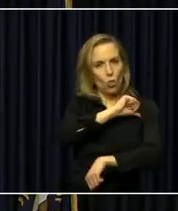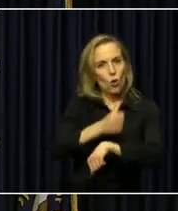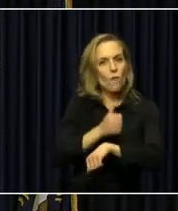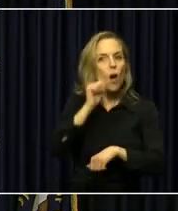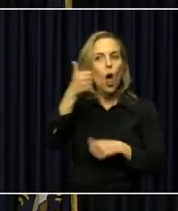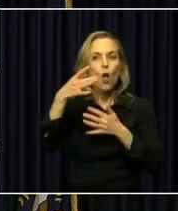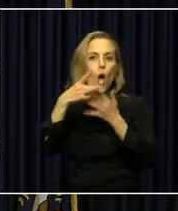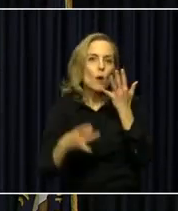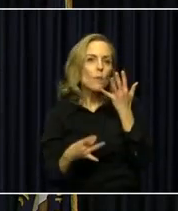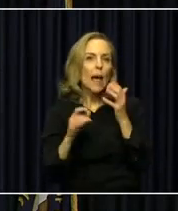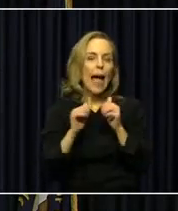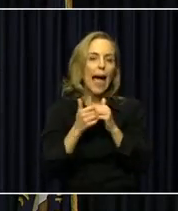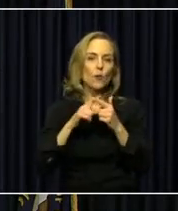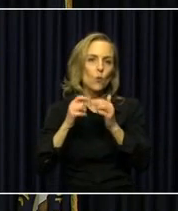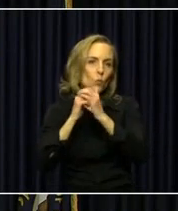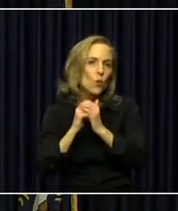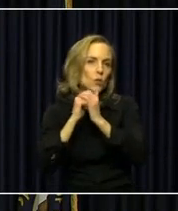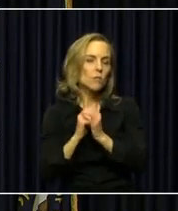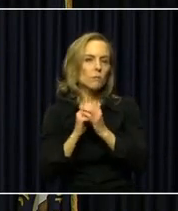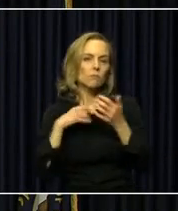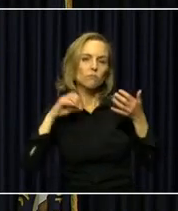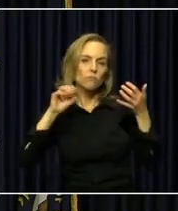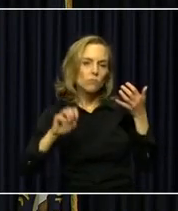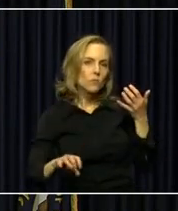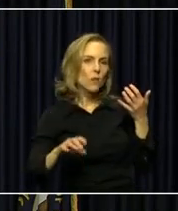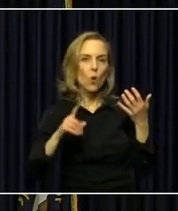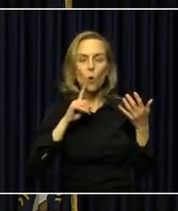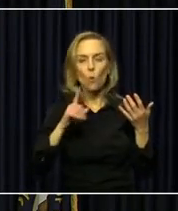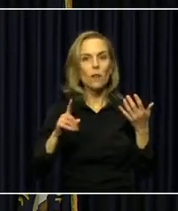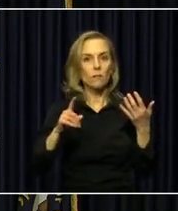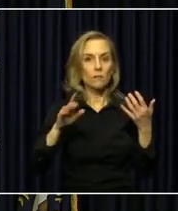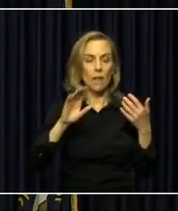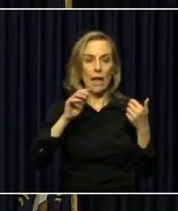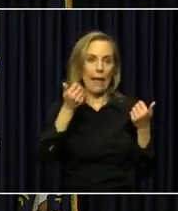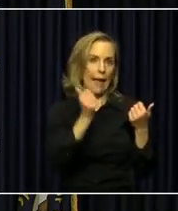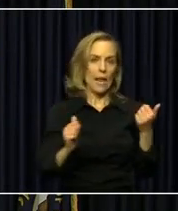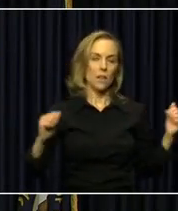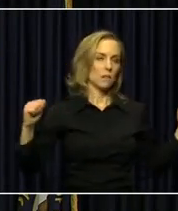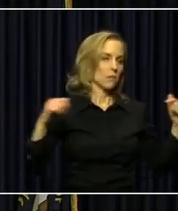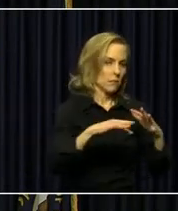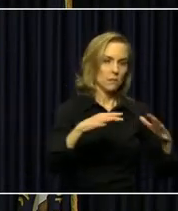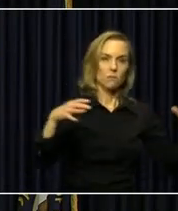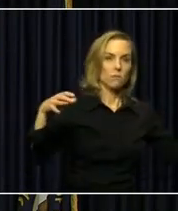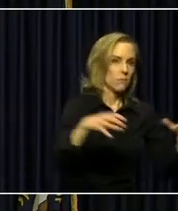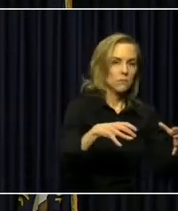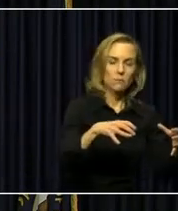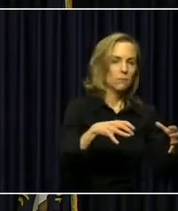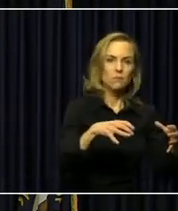NOT THE CASE. WE'LL LOOK INTO THAT. I HAVE NOT GOTTEN THAT WORD.